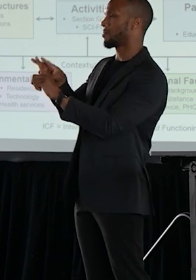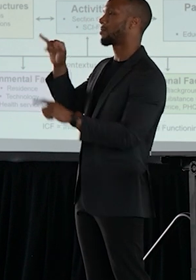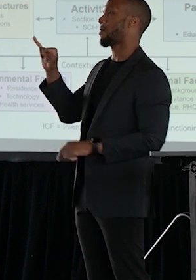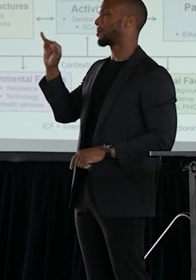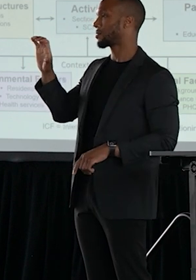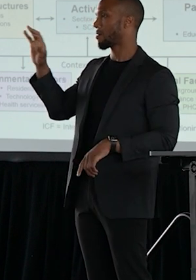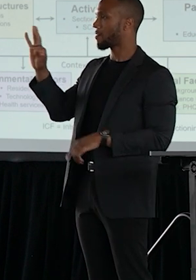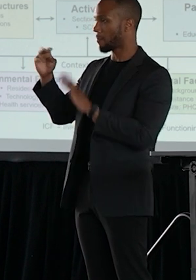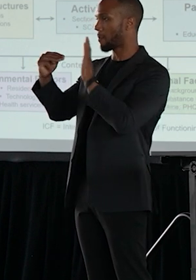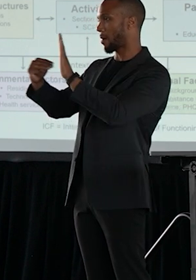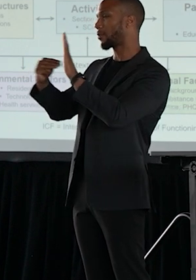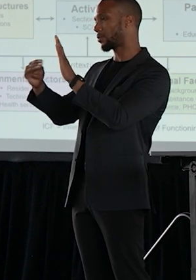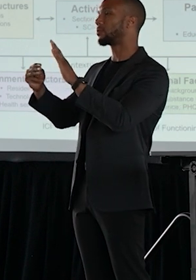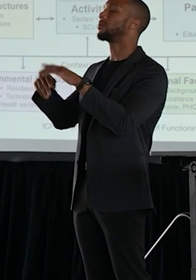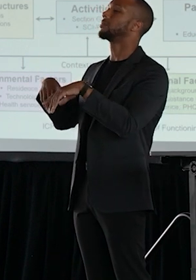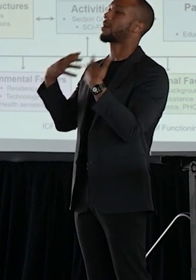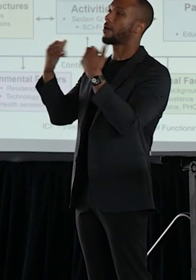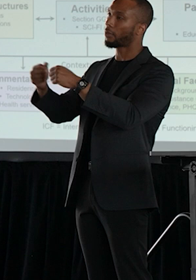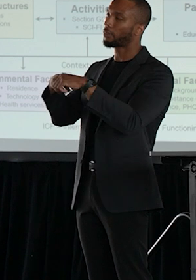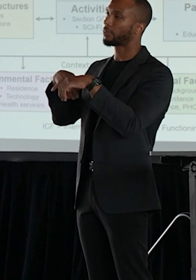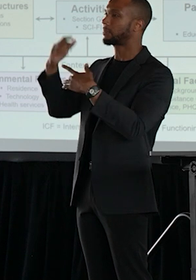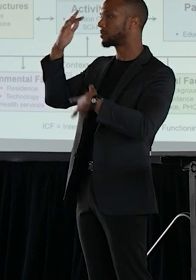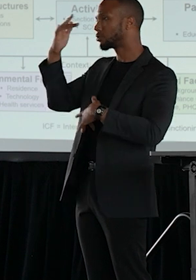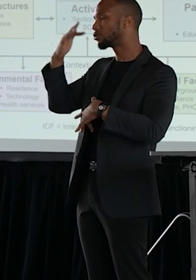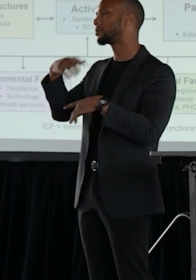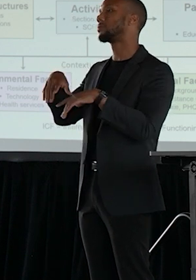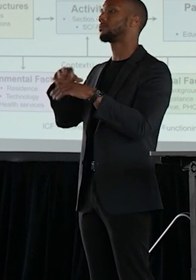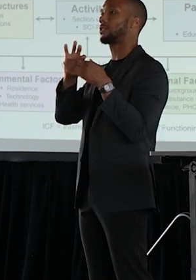covering health condition unique to this population, body,